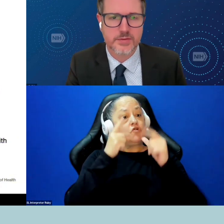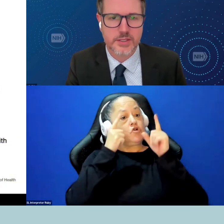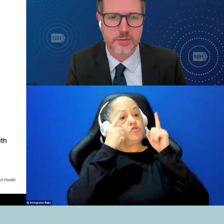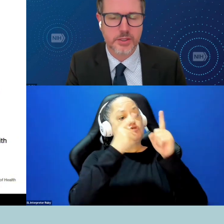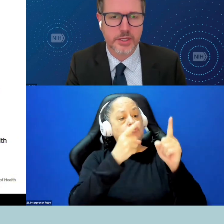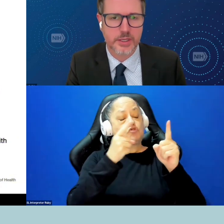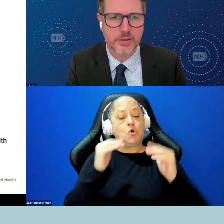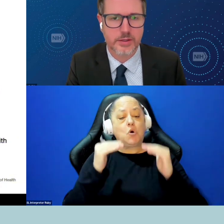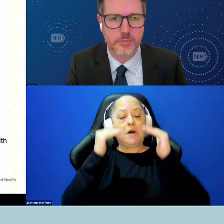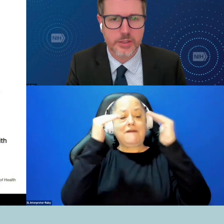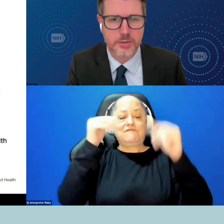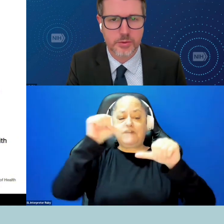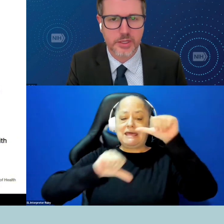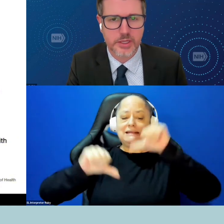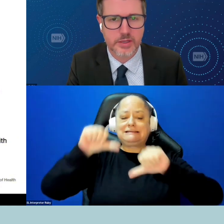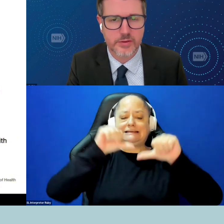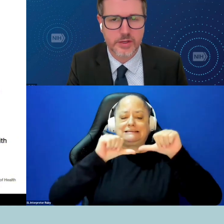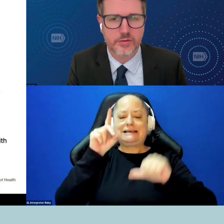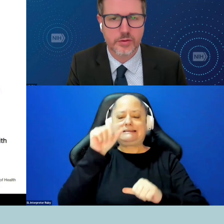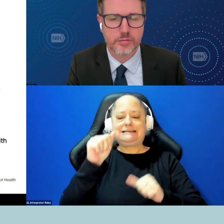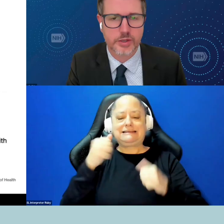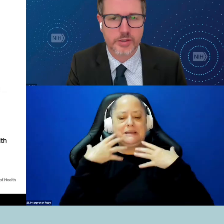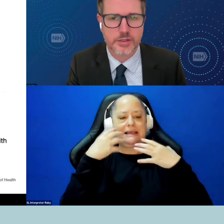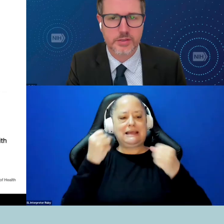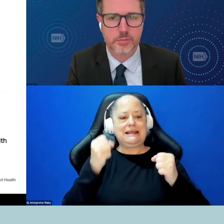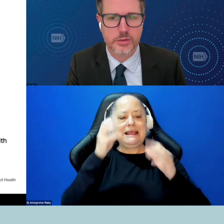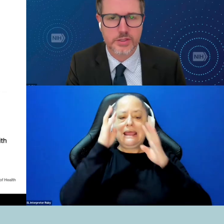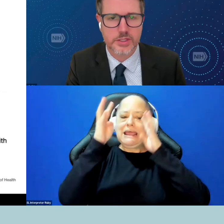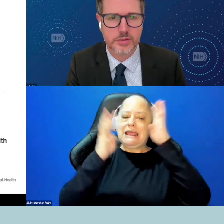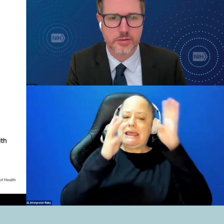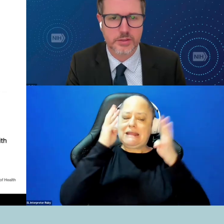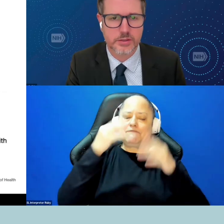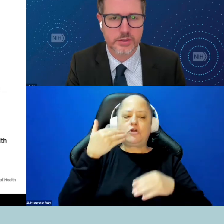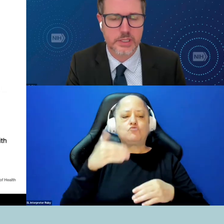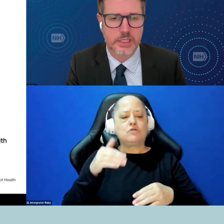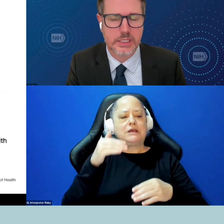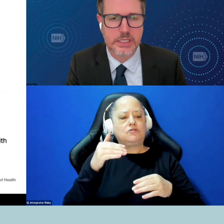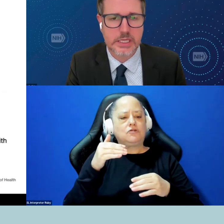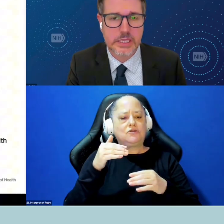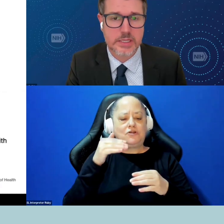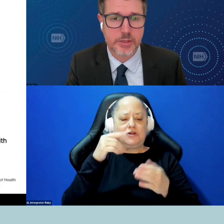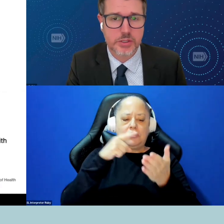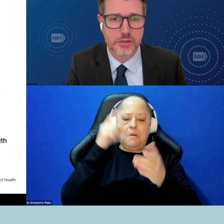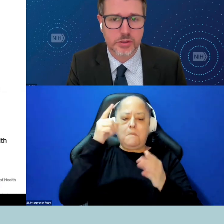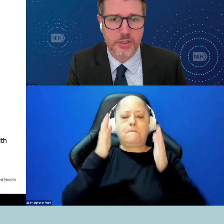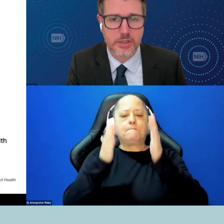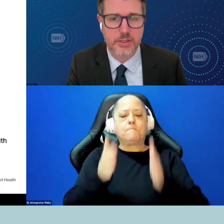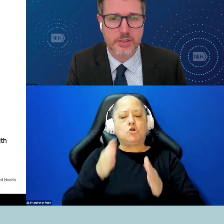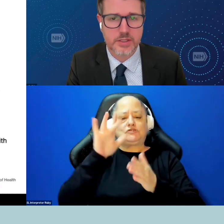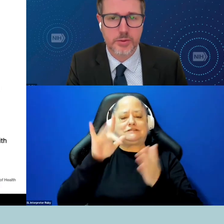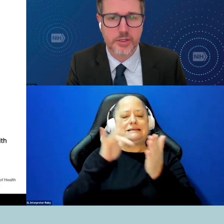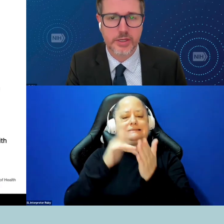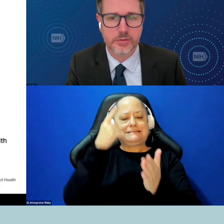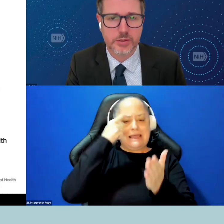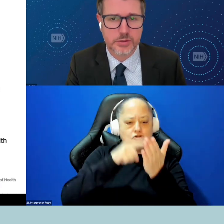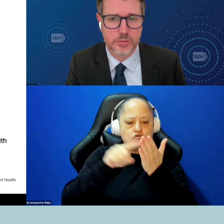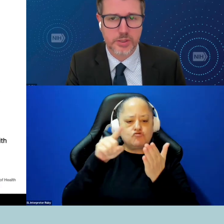science of disability health by supporting innovative, rigorous, person-centered research. As I mentioned earlier, disability health research